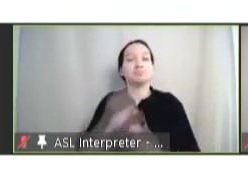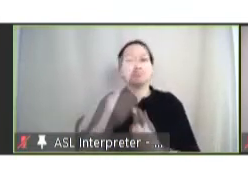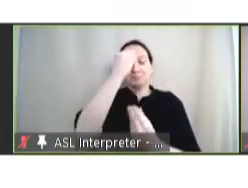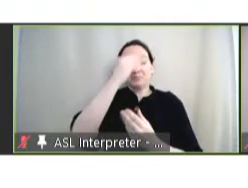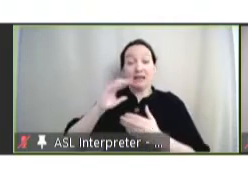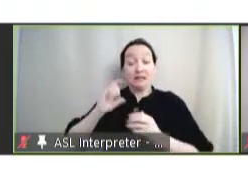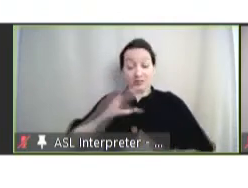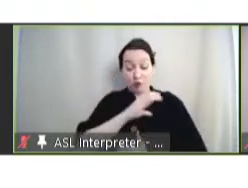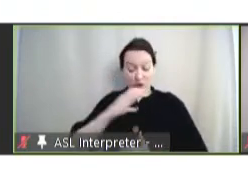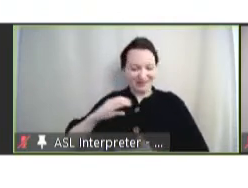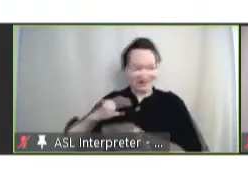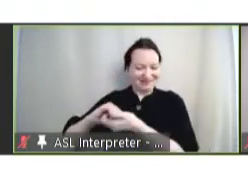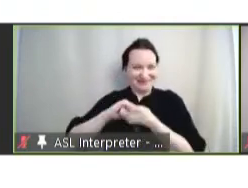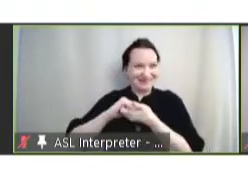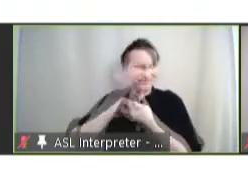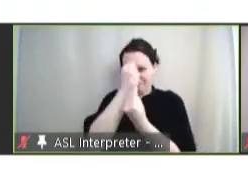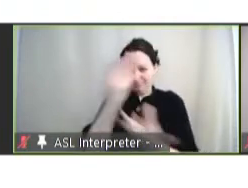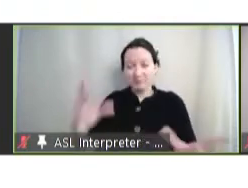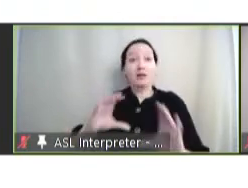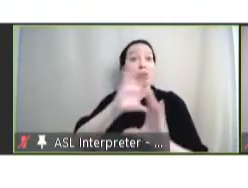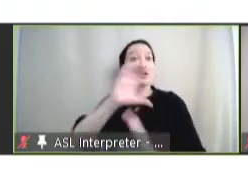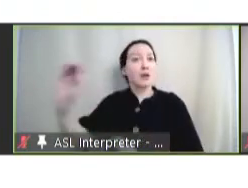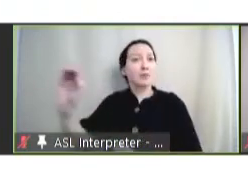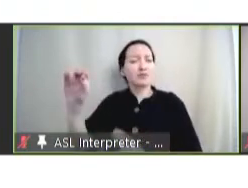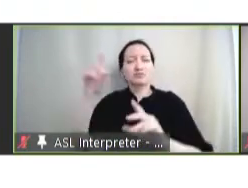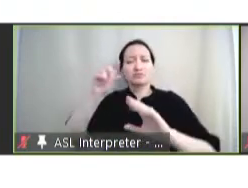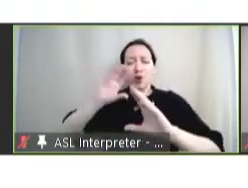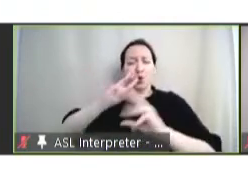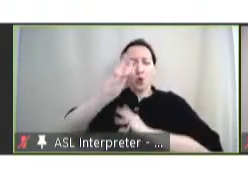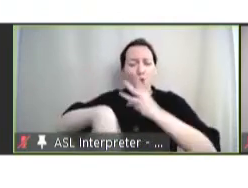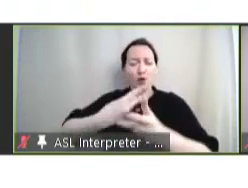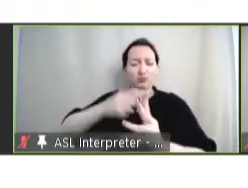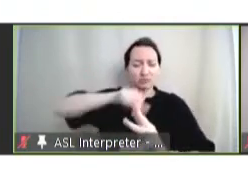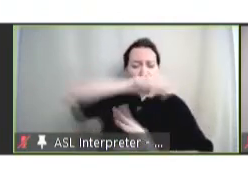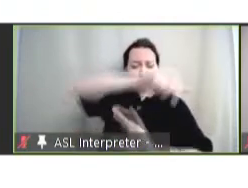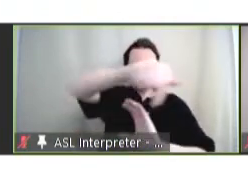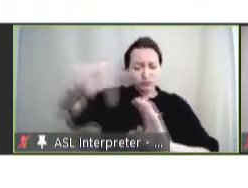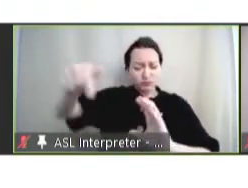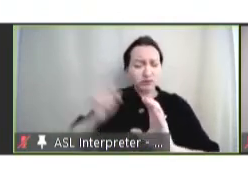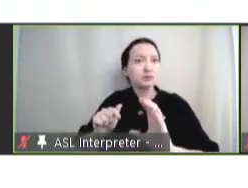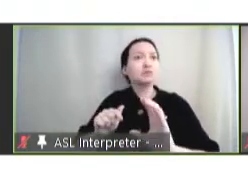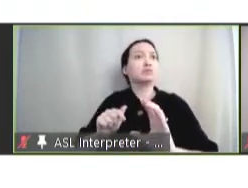we brought together companies from around the world, literally leveraging some companies that